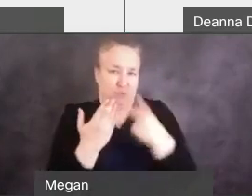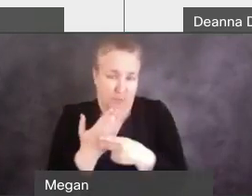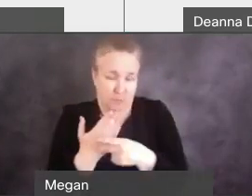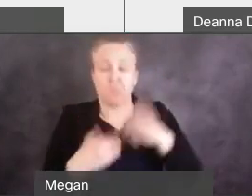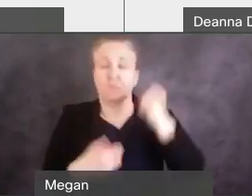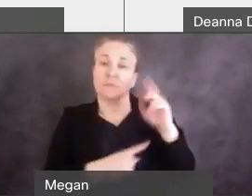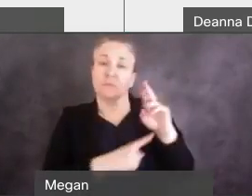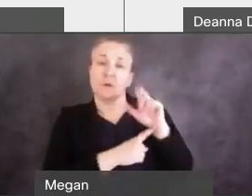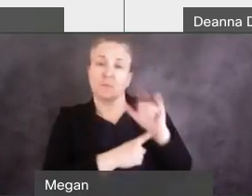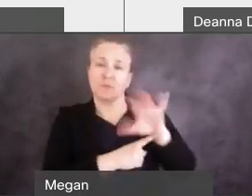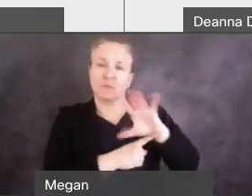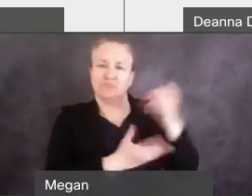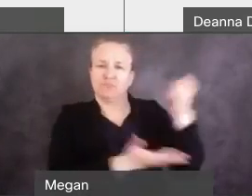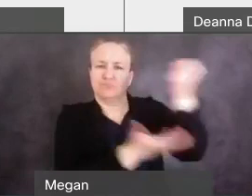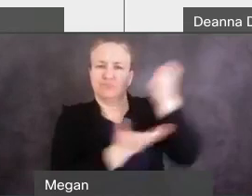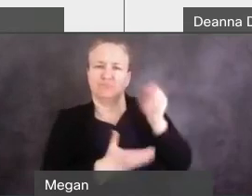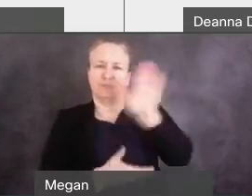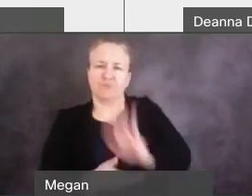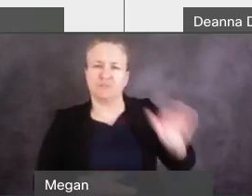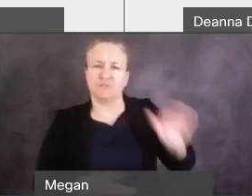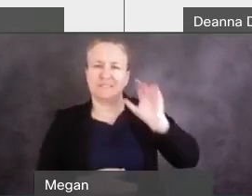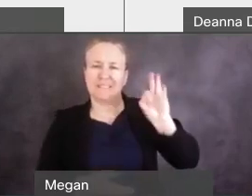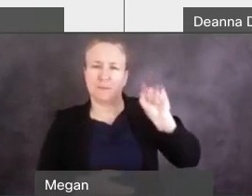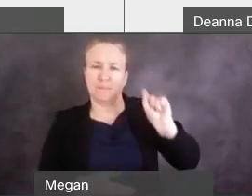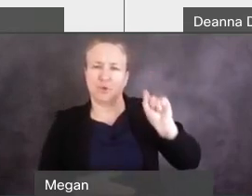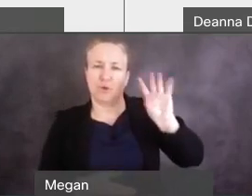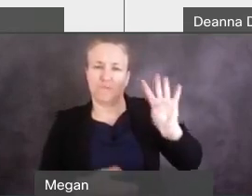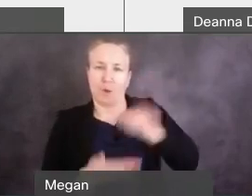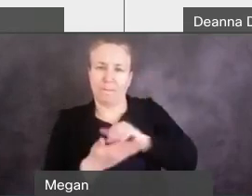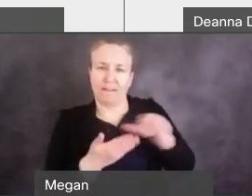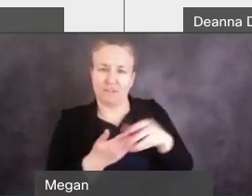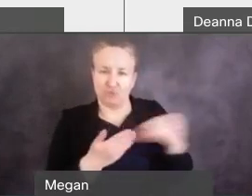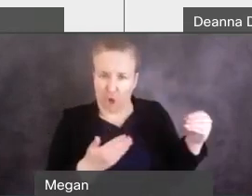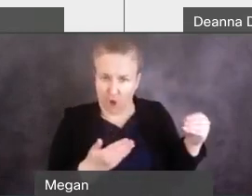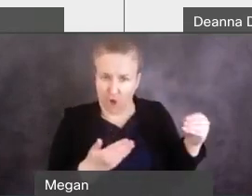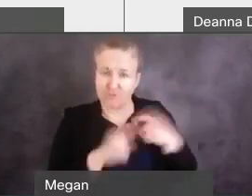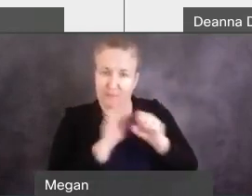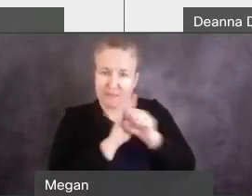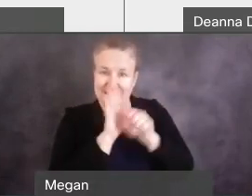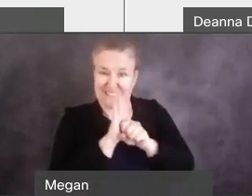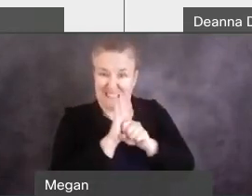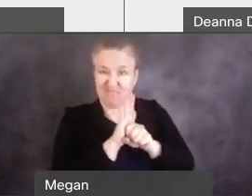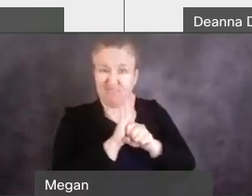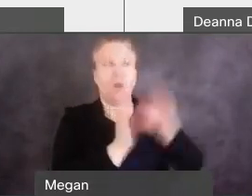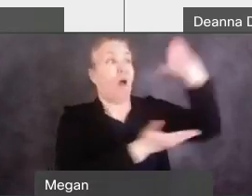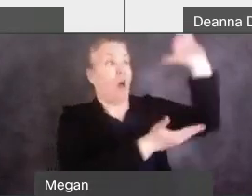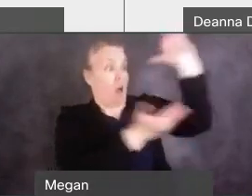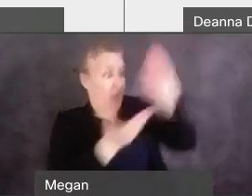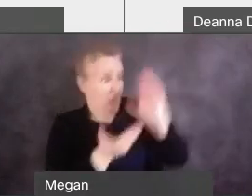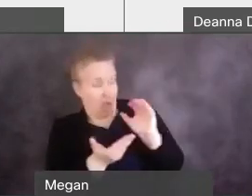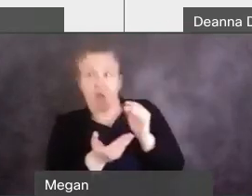received approximately $9.4 million in state funding to provide grants to eligible businesses.